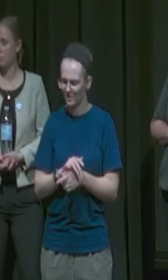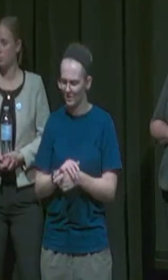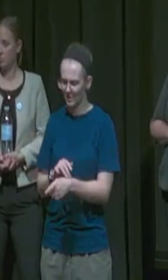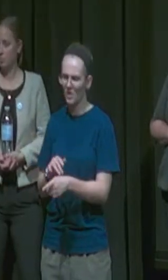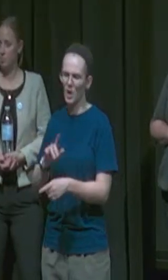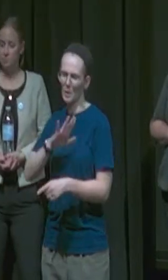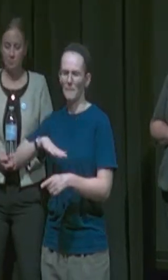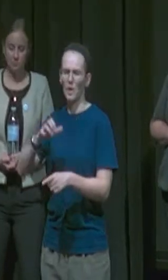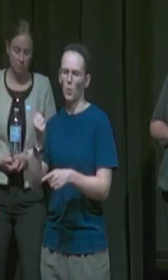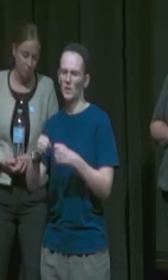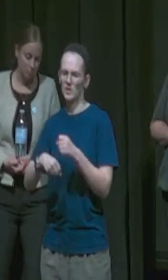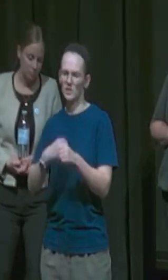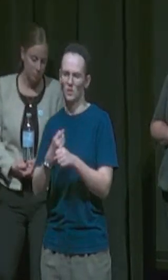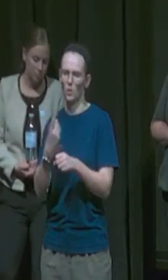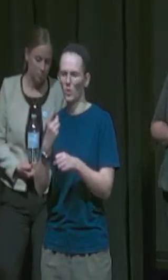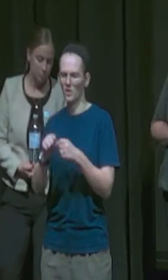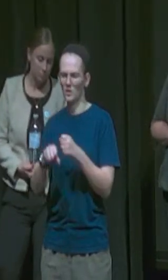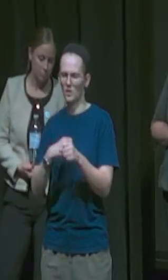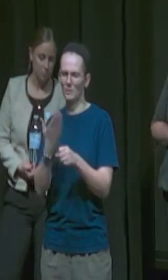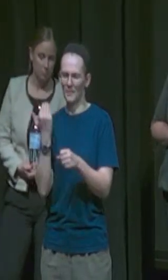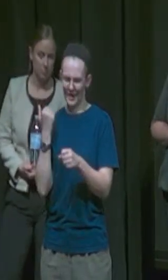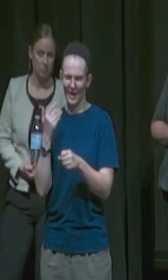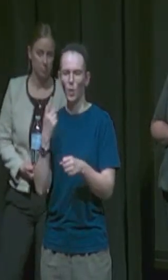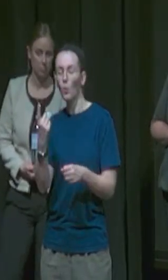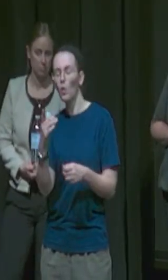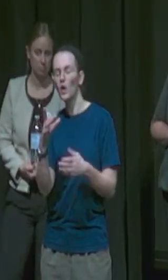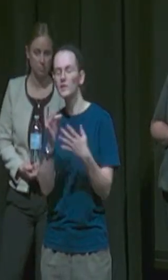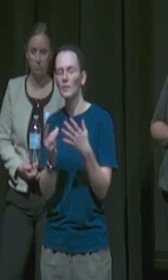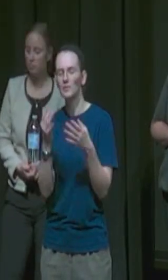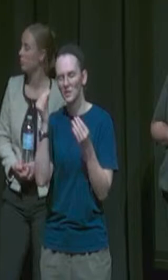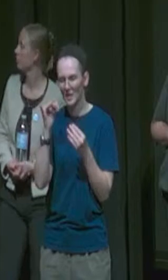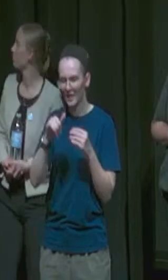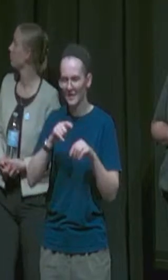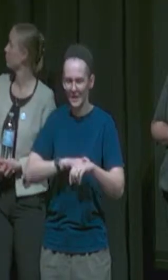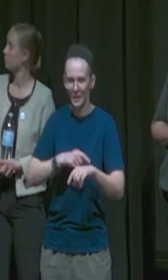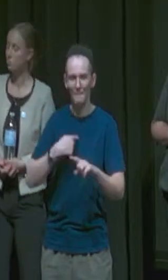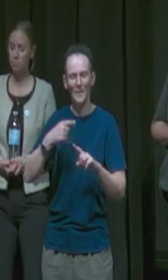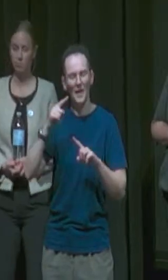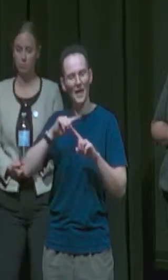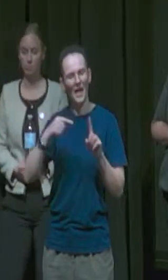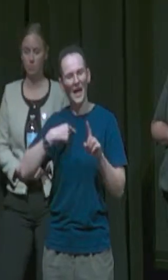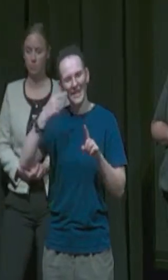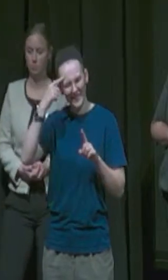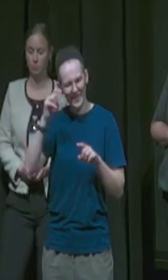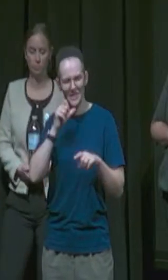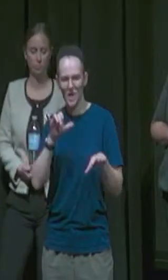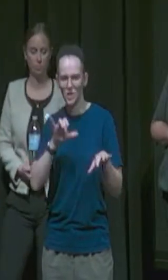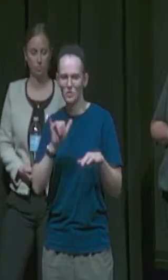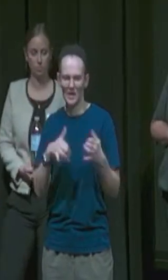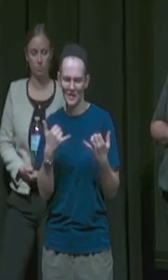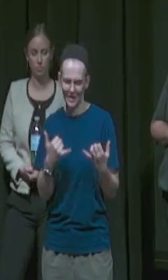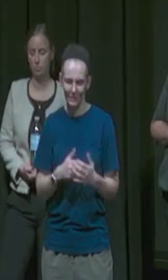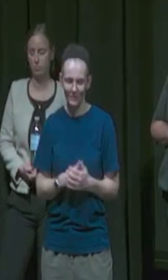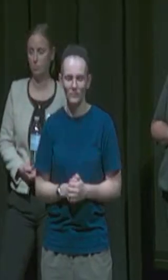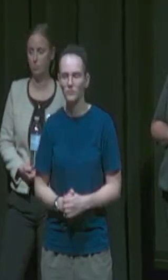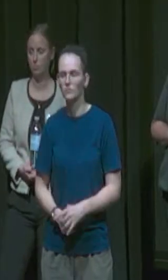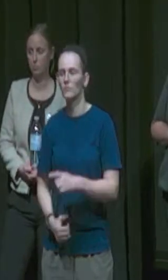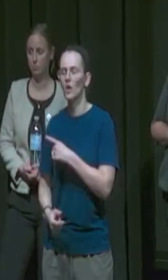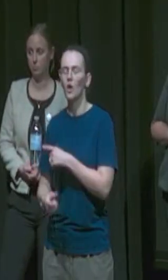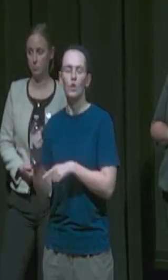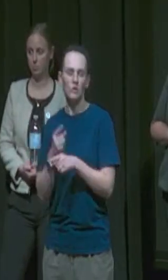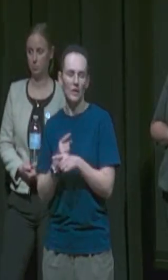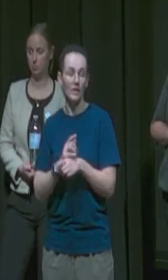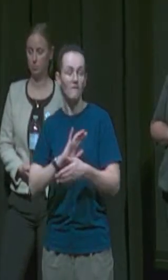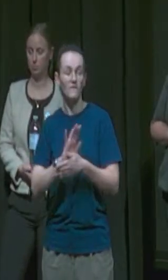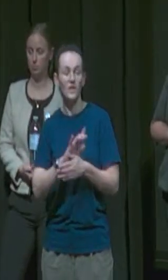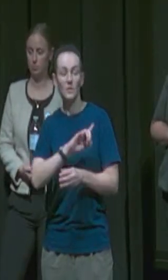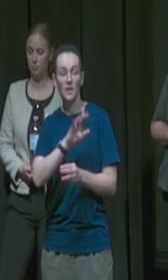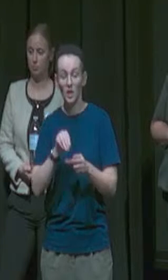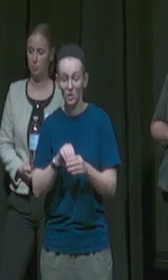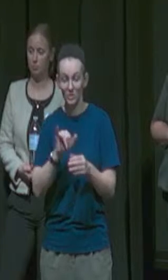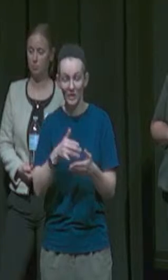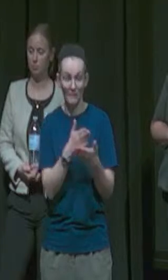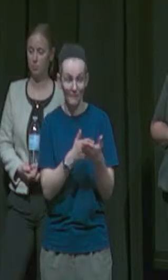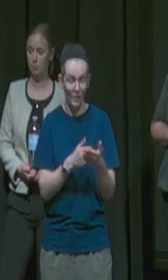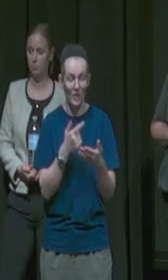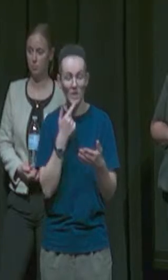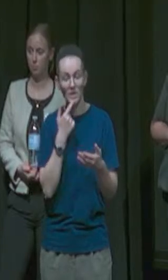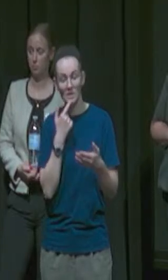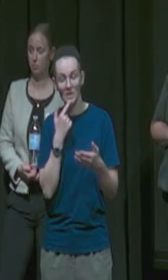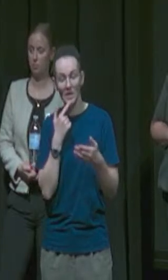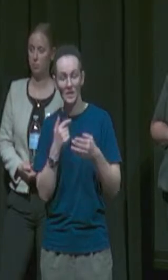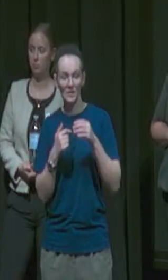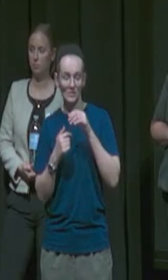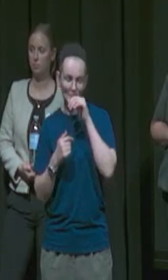year that's right so the um the video includes that section which had a had a really creative